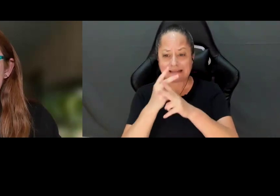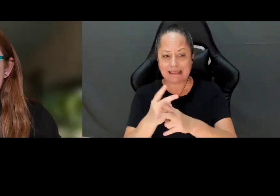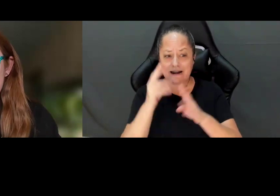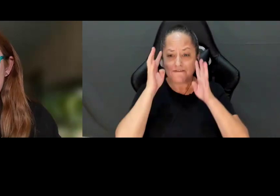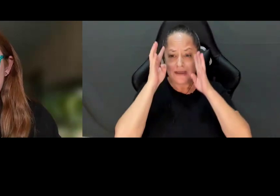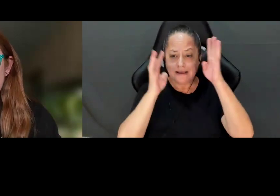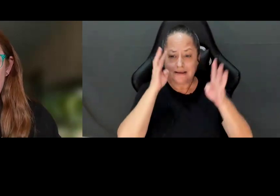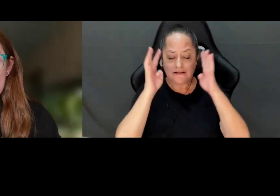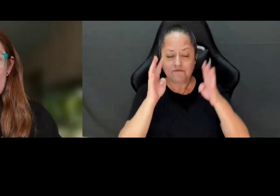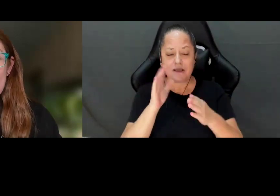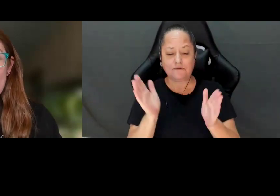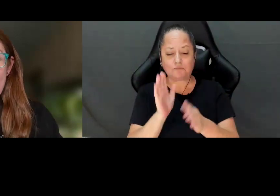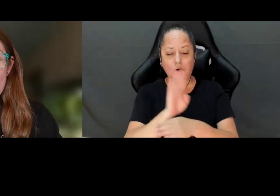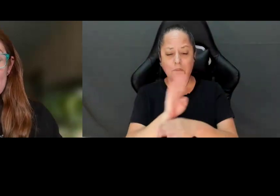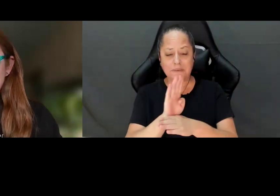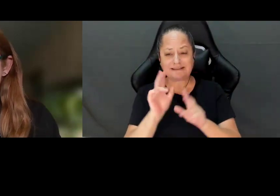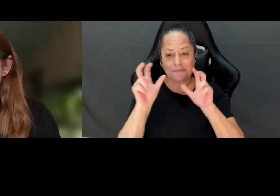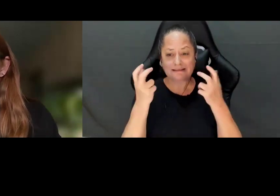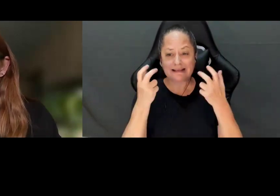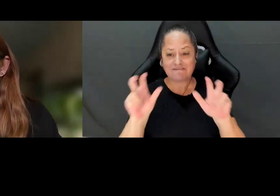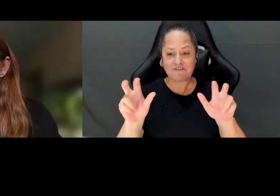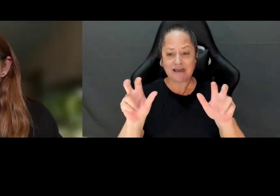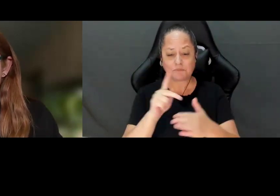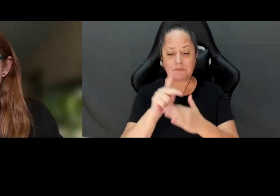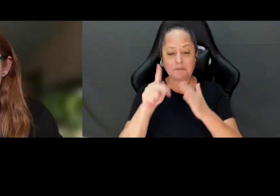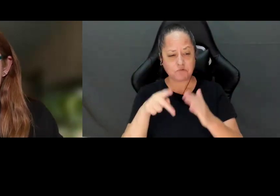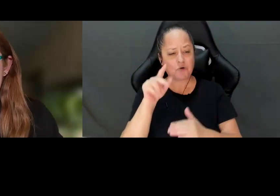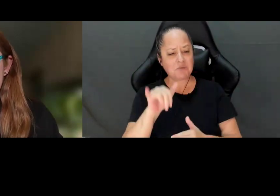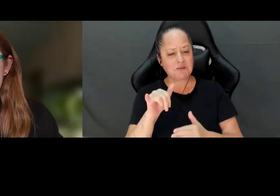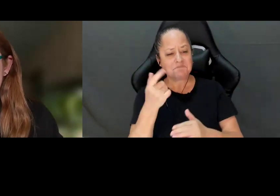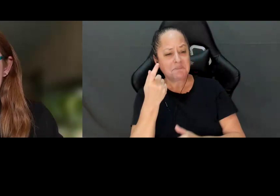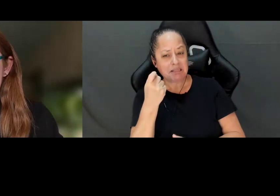investment programs. So that's just a little bit about us.